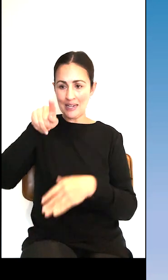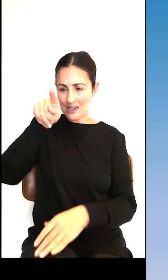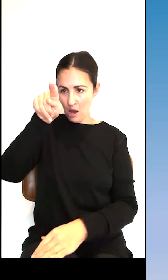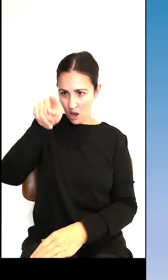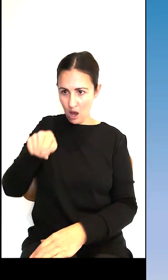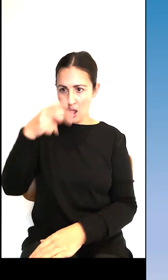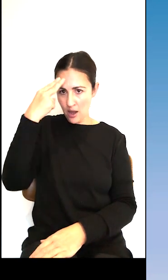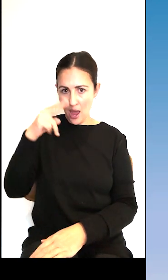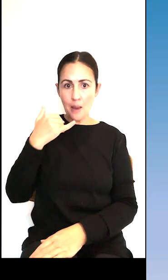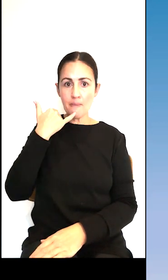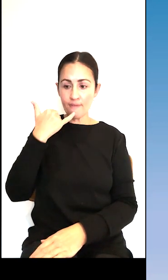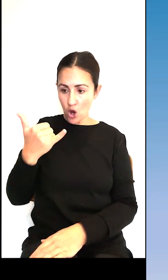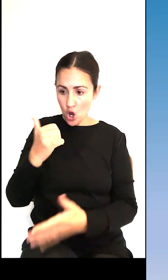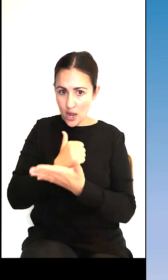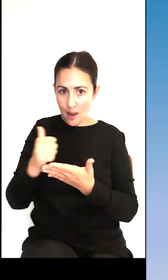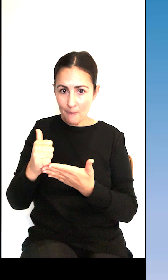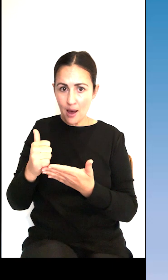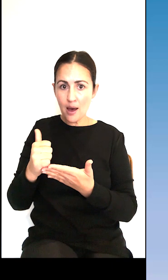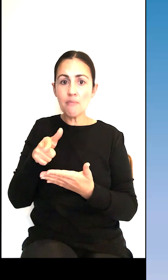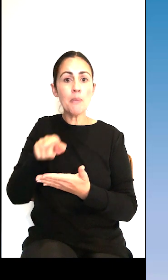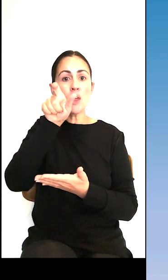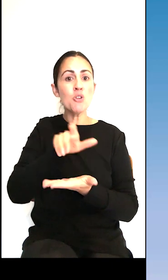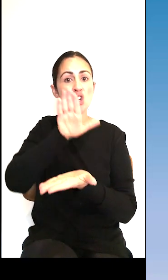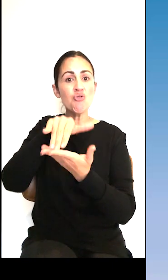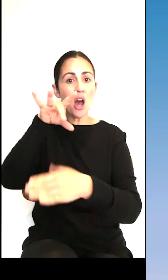the wishes of the person you love are shared and understood.